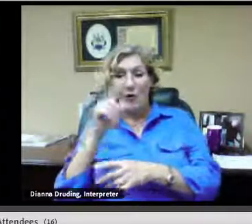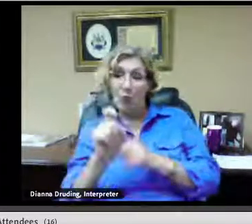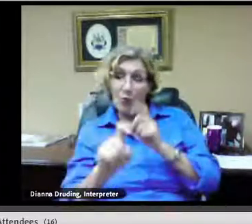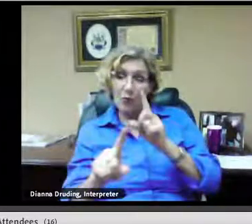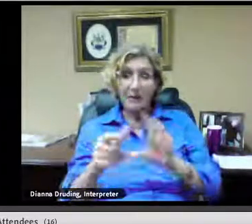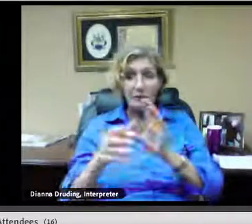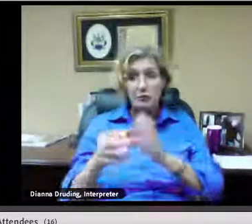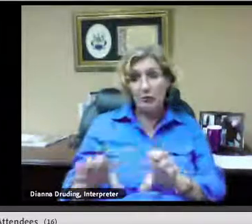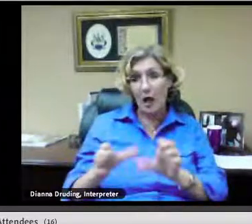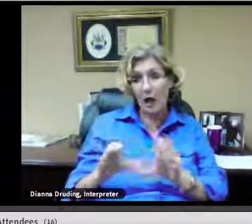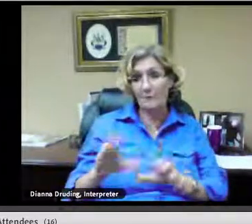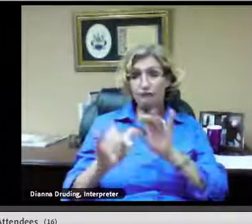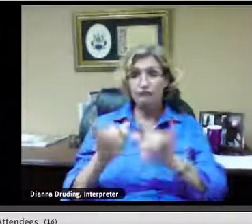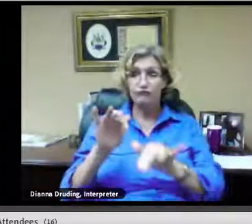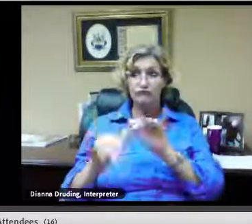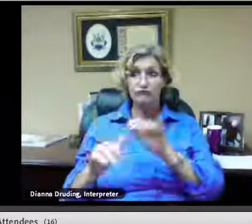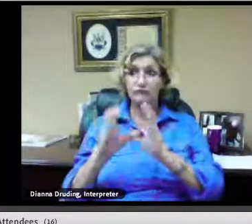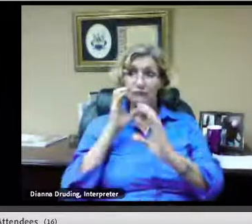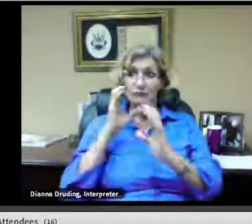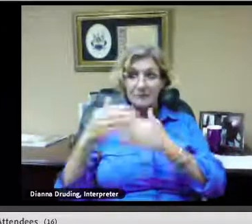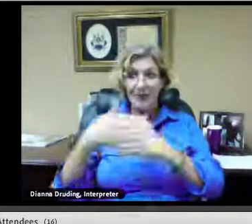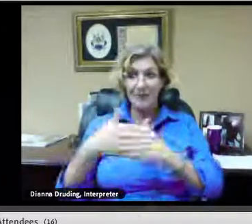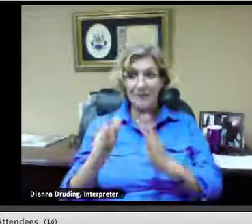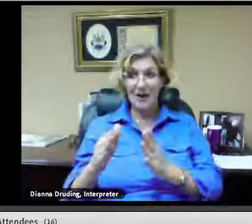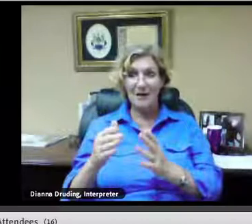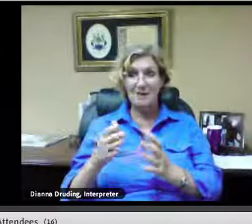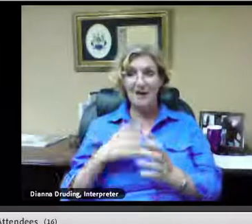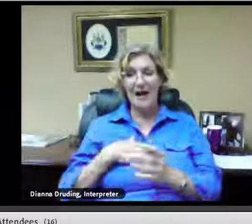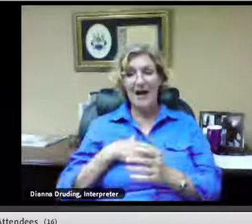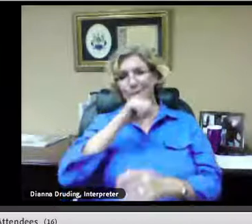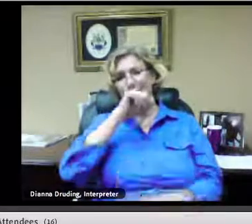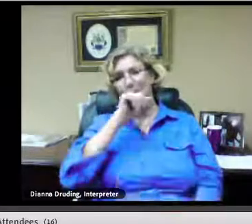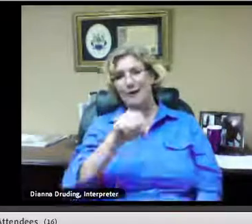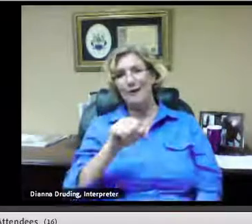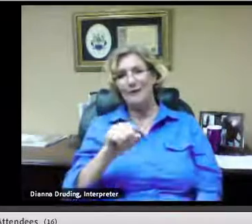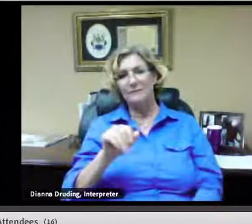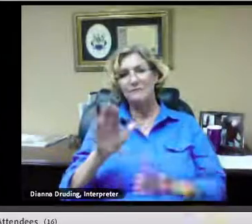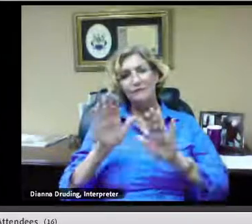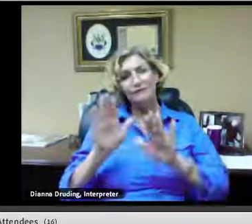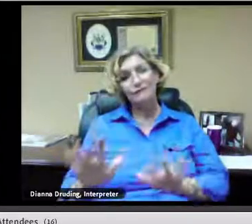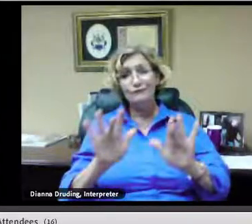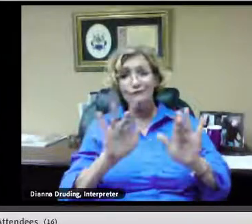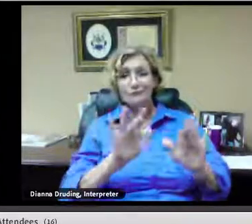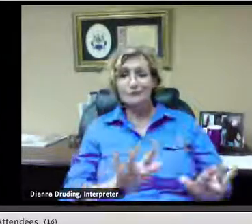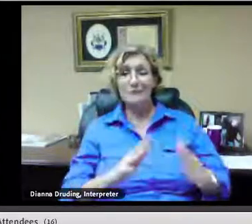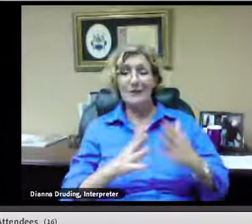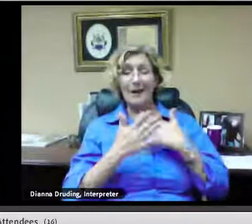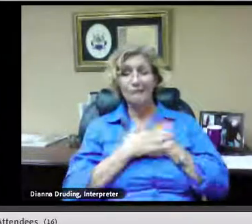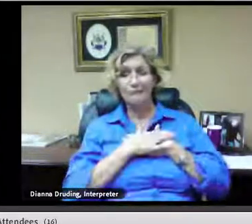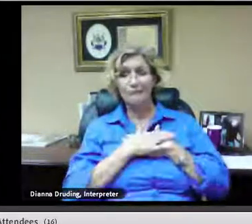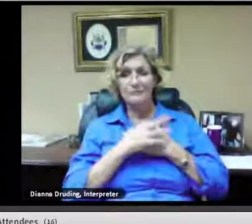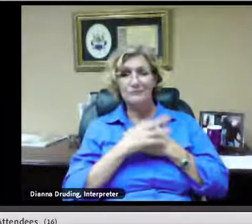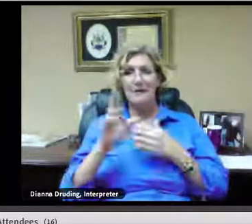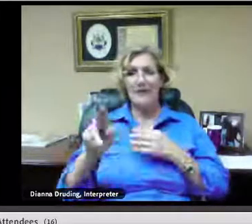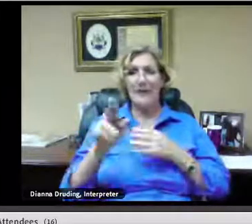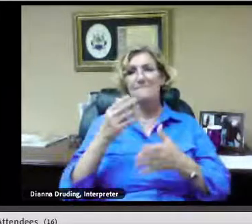Libraries play a catalytic role in the lives of people with disabilities by facilitating their full participation in society,